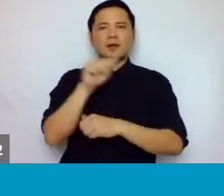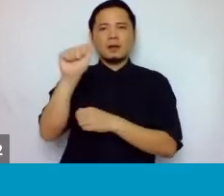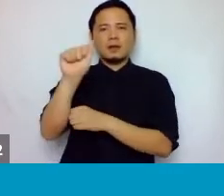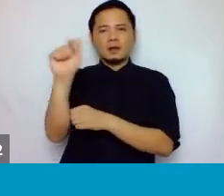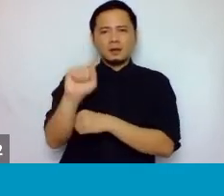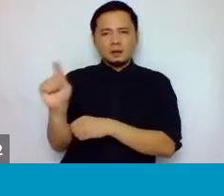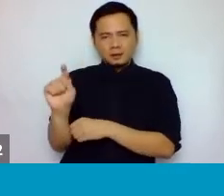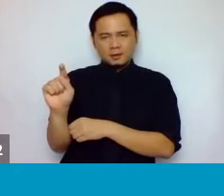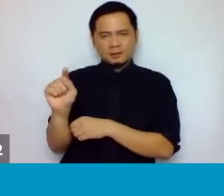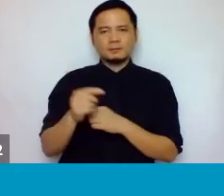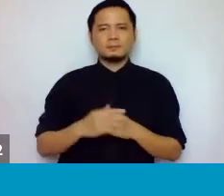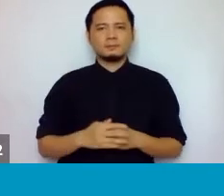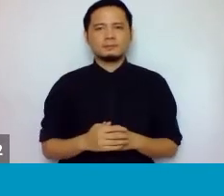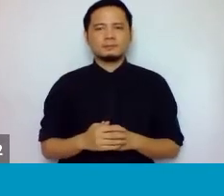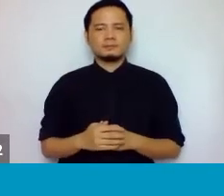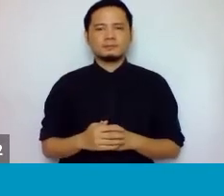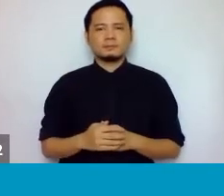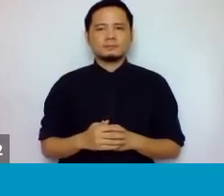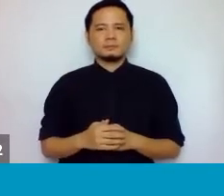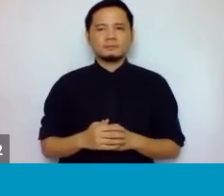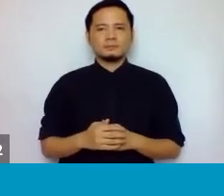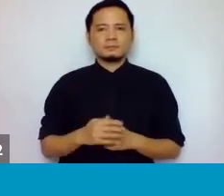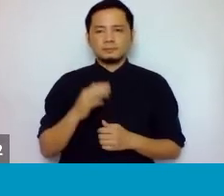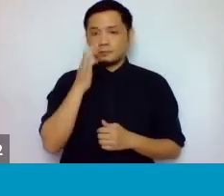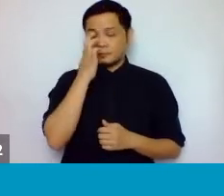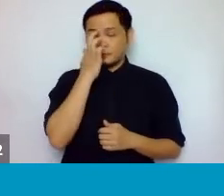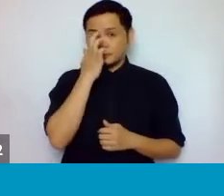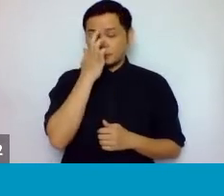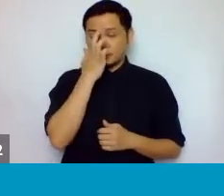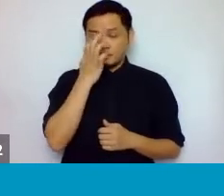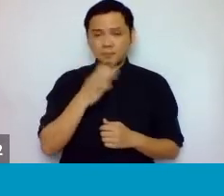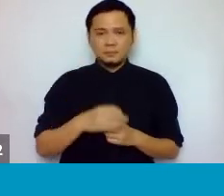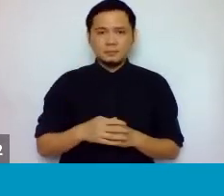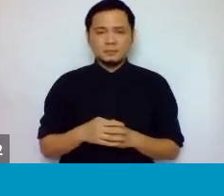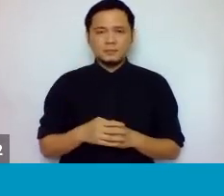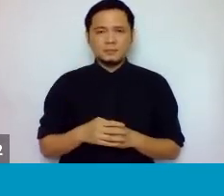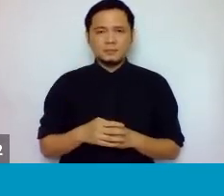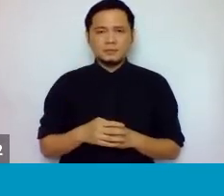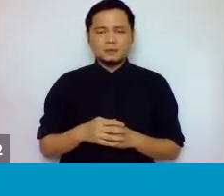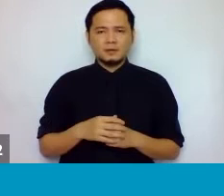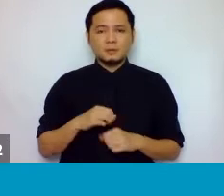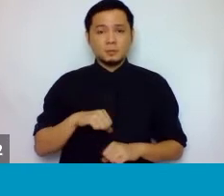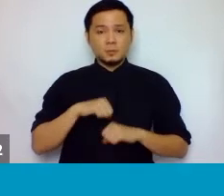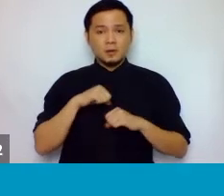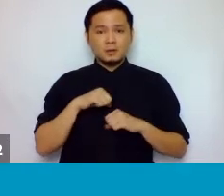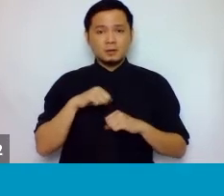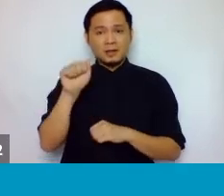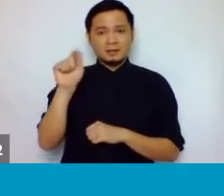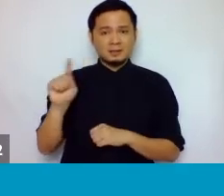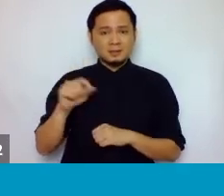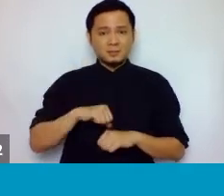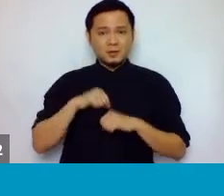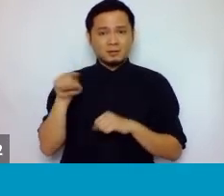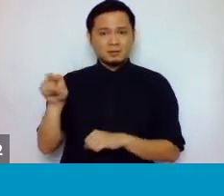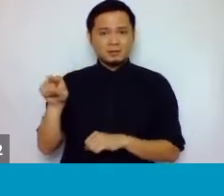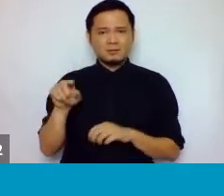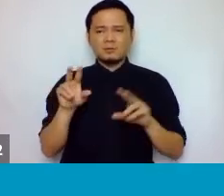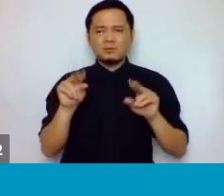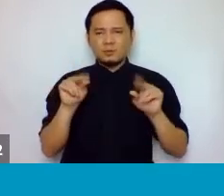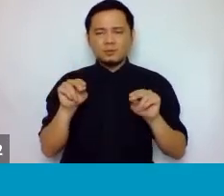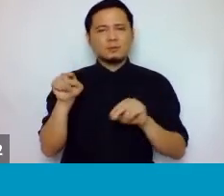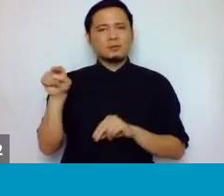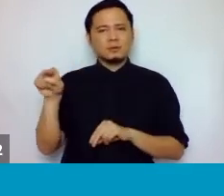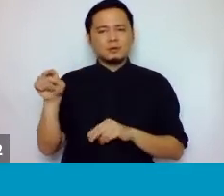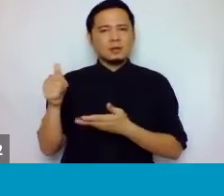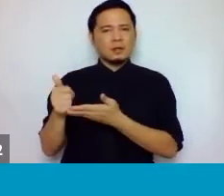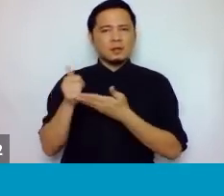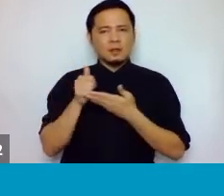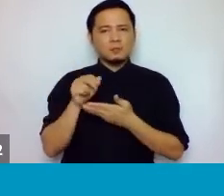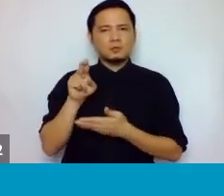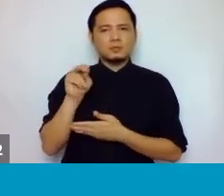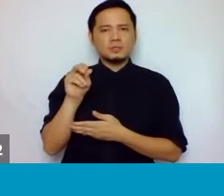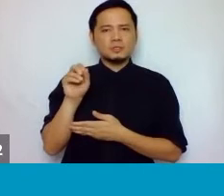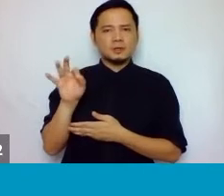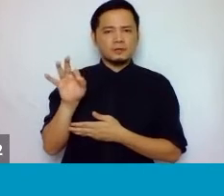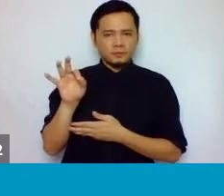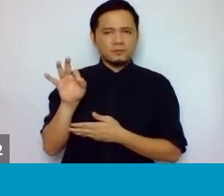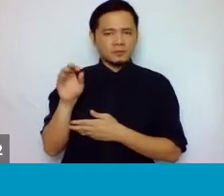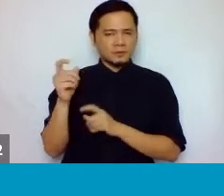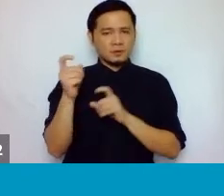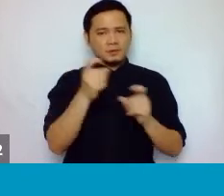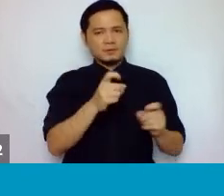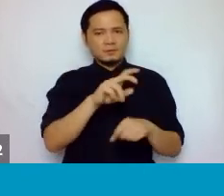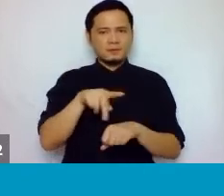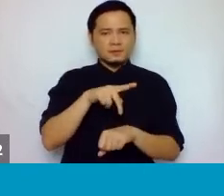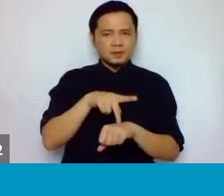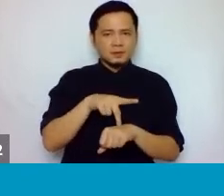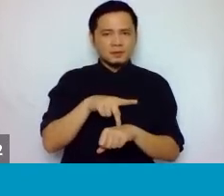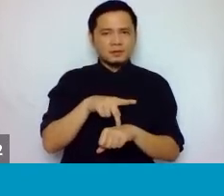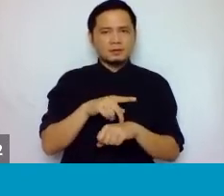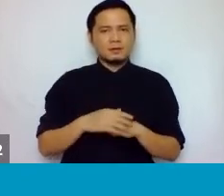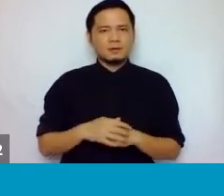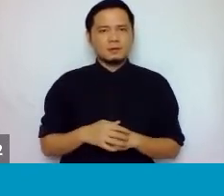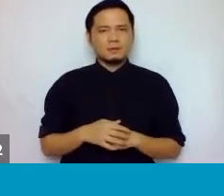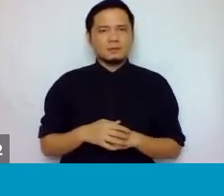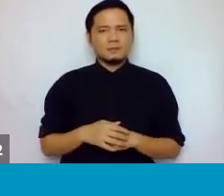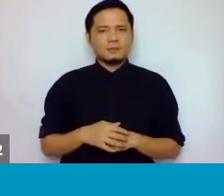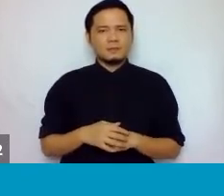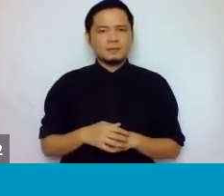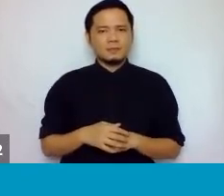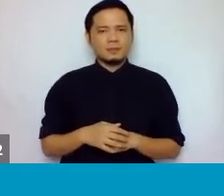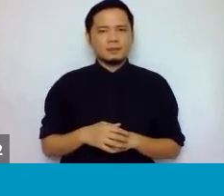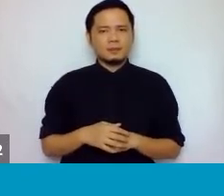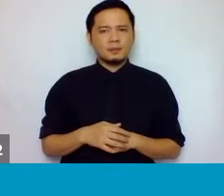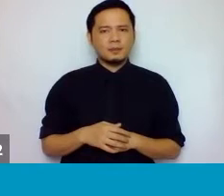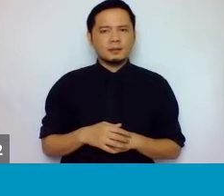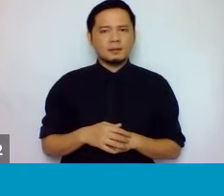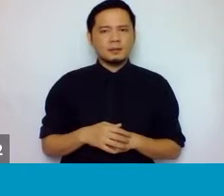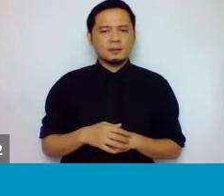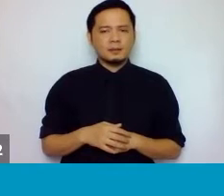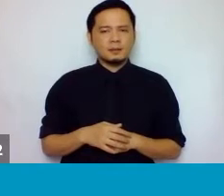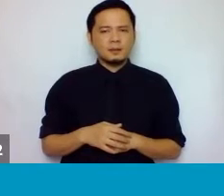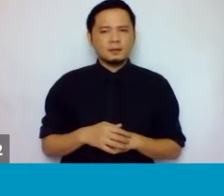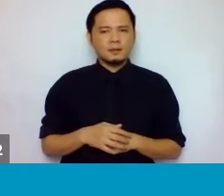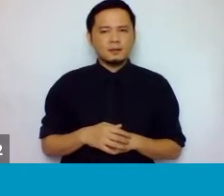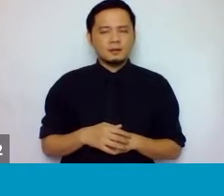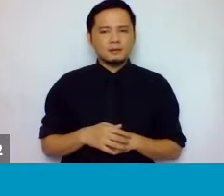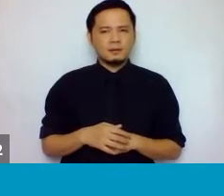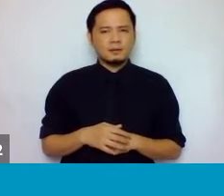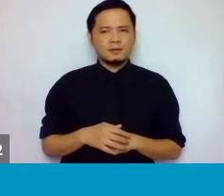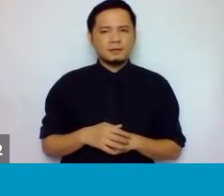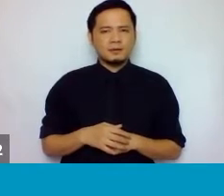I was not proud because Astra Zeneca is the vaccine that I got but because Asta Zeneca is part of the help that UNICEF extended to the Philippines as a partner UN agency to what we call the Covax Facility.